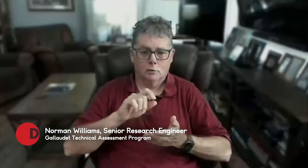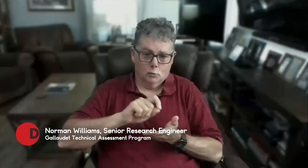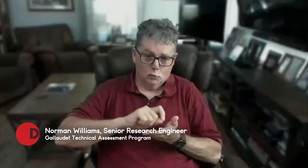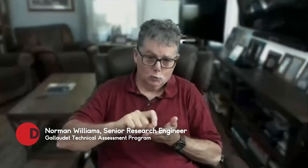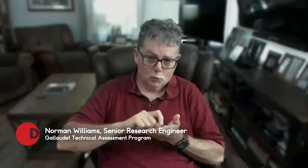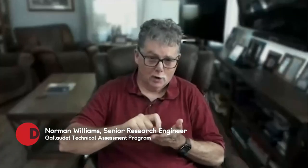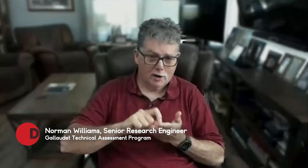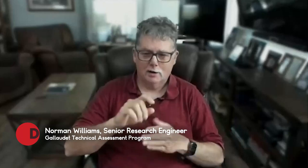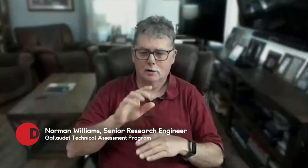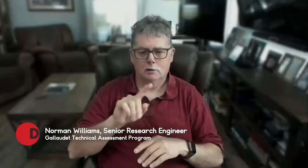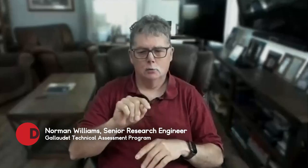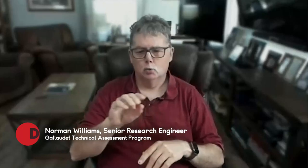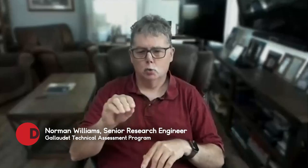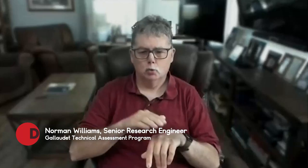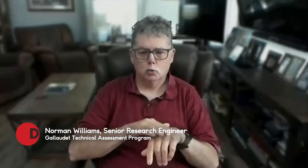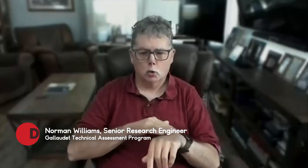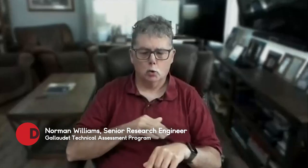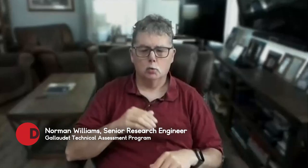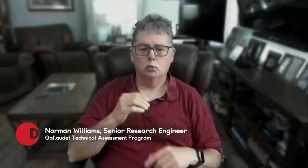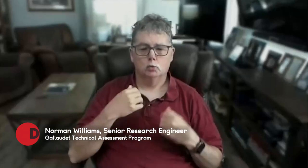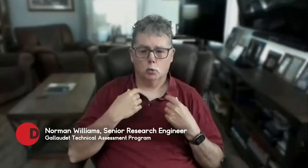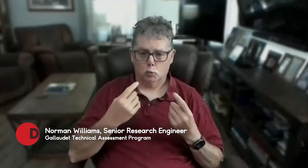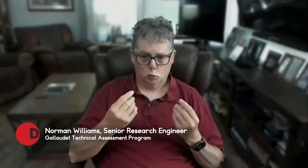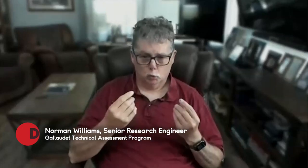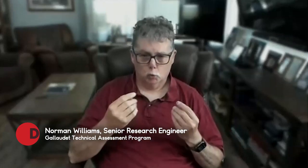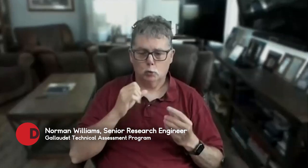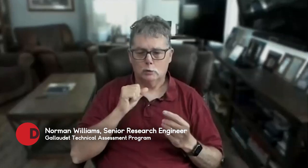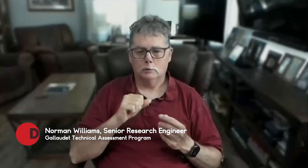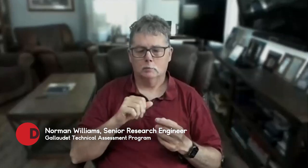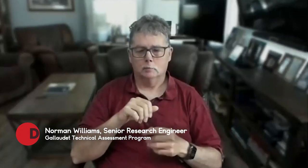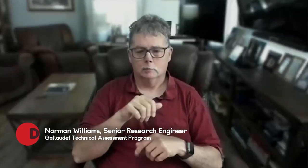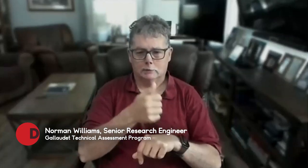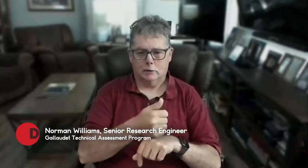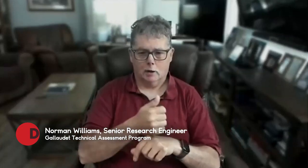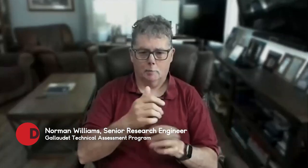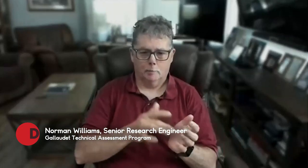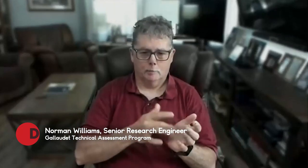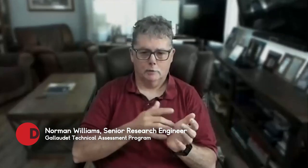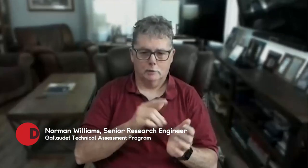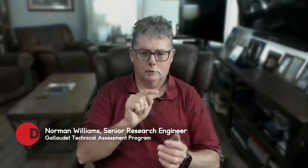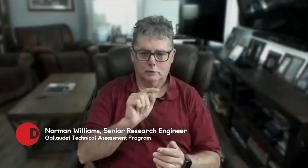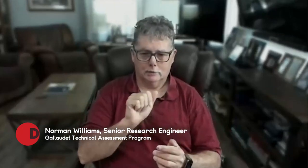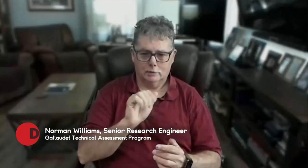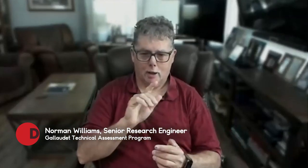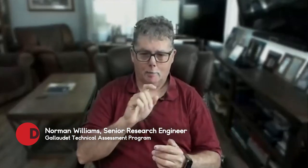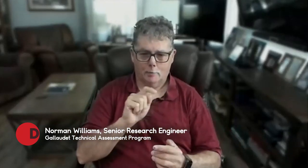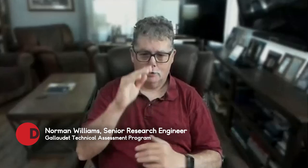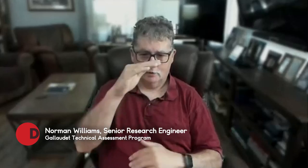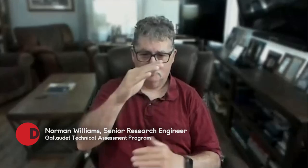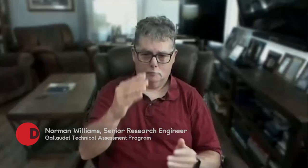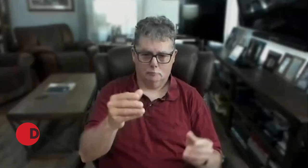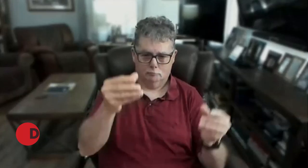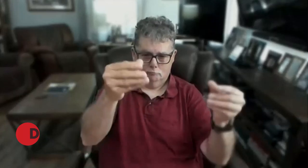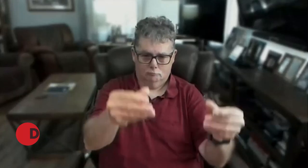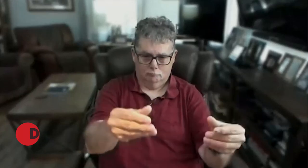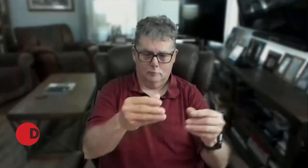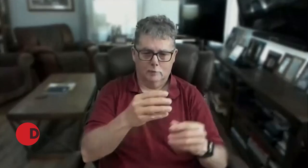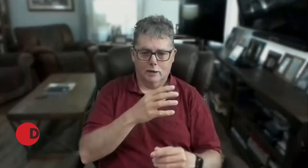Writing is too slow... what I would do: I would set up a tablet for the other person